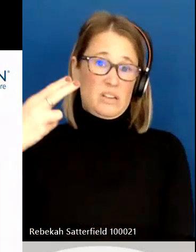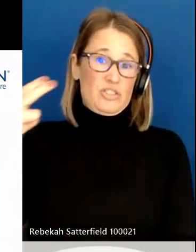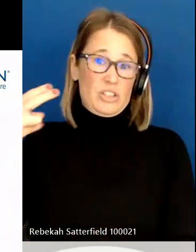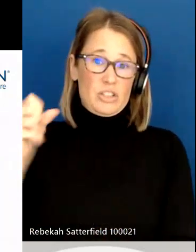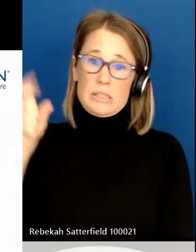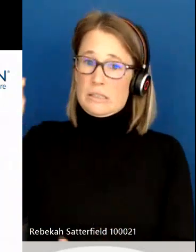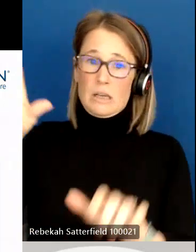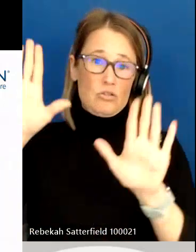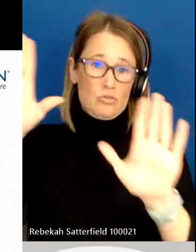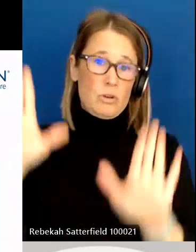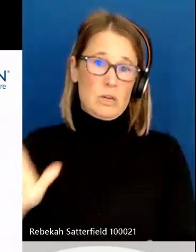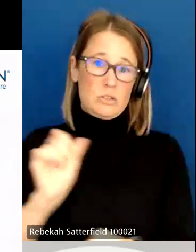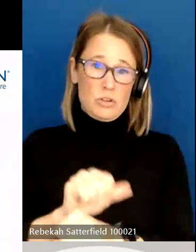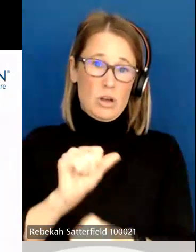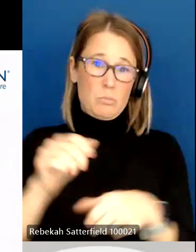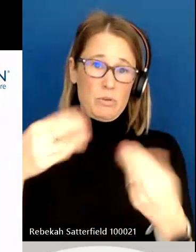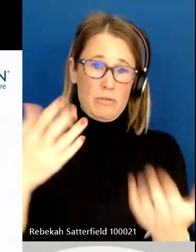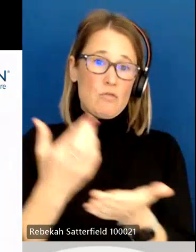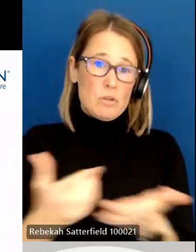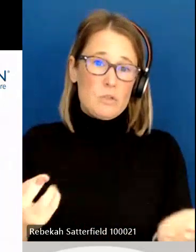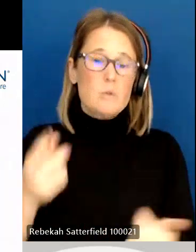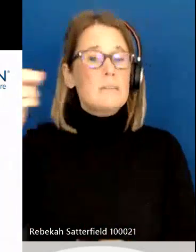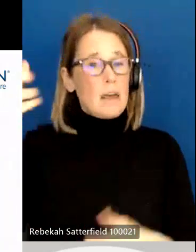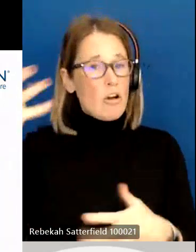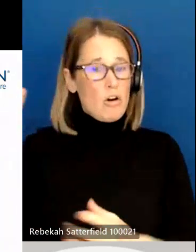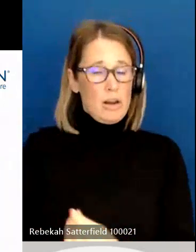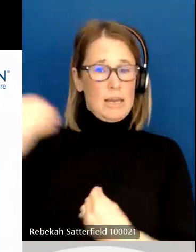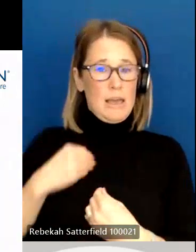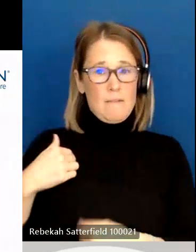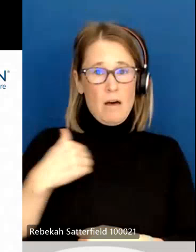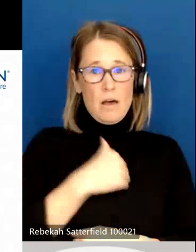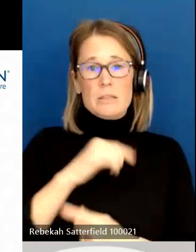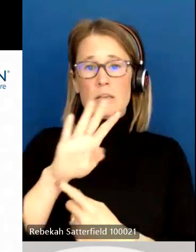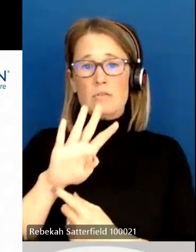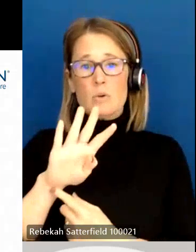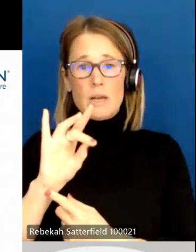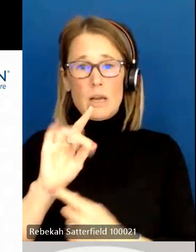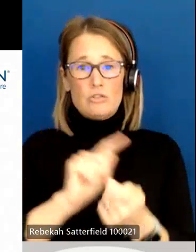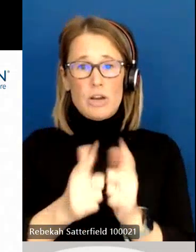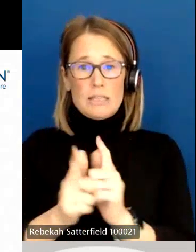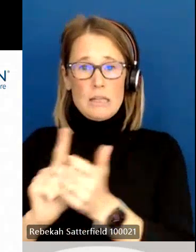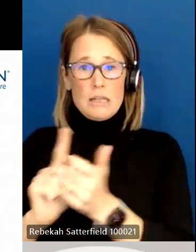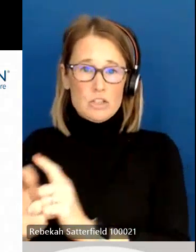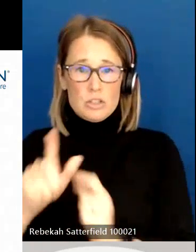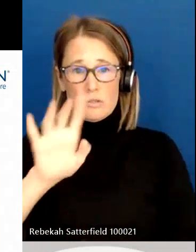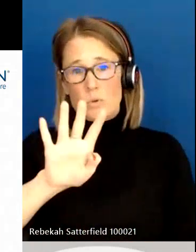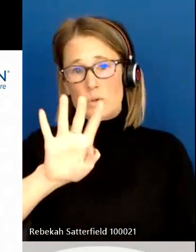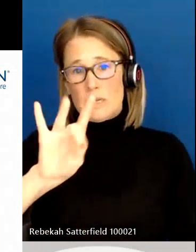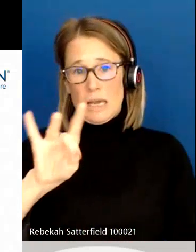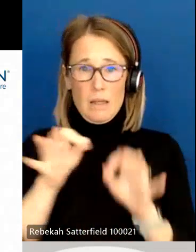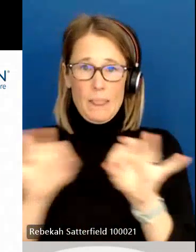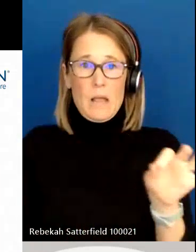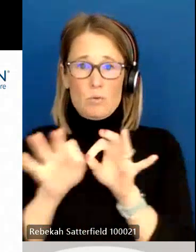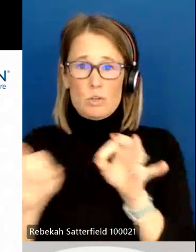resources they actually have given us uh 48 translations 48 languages translated um in the